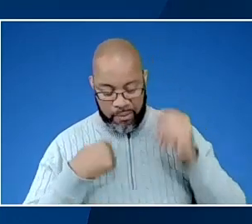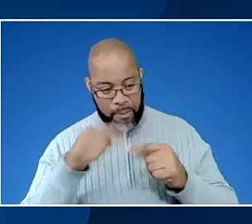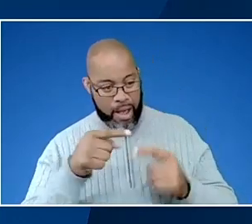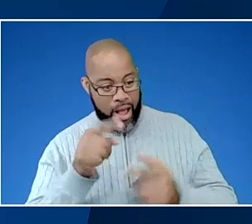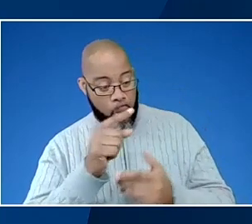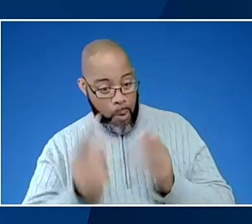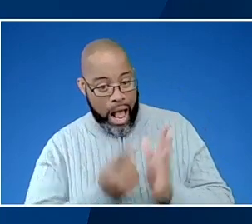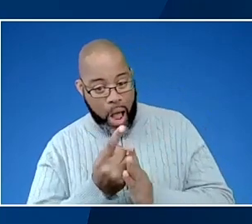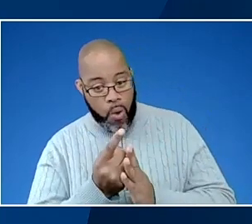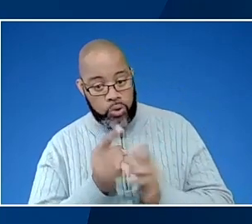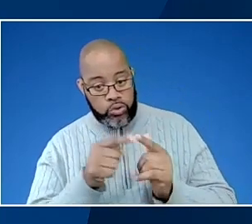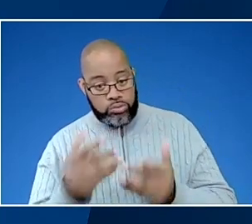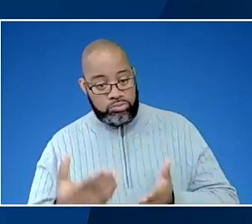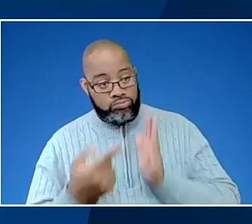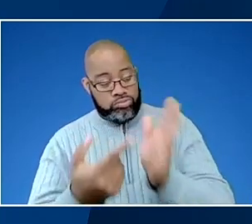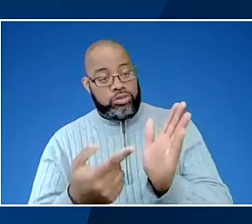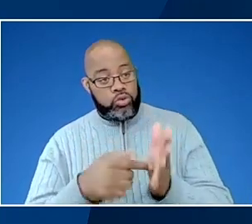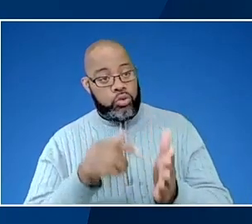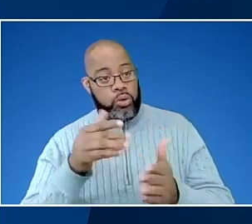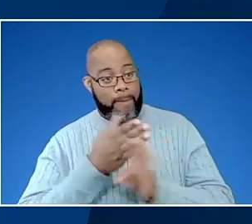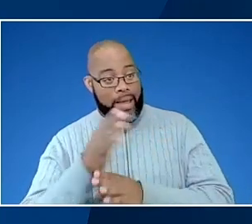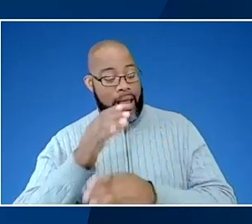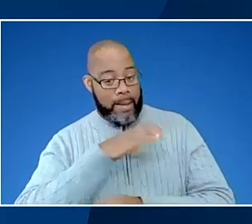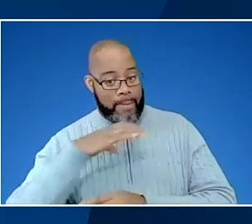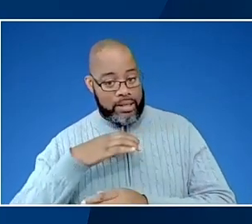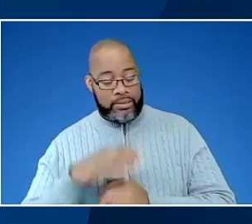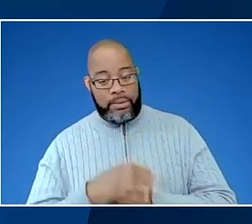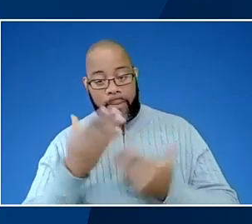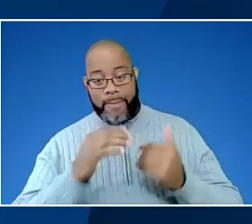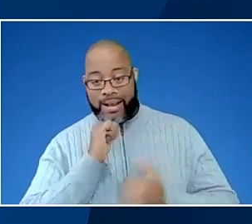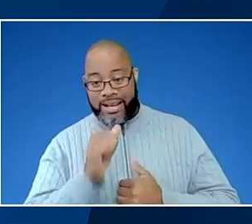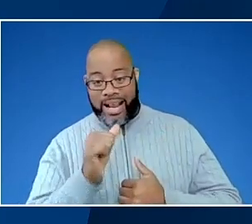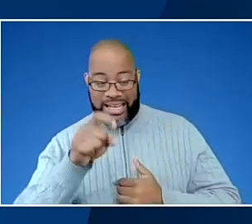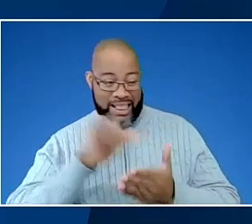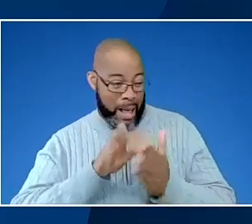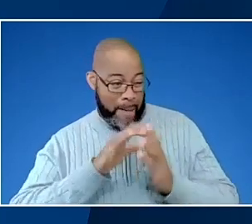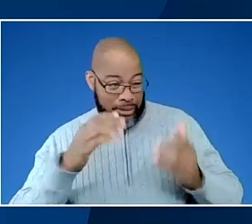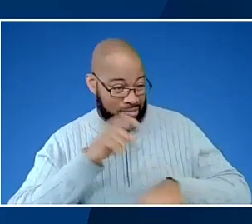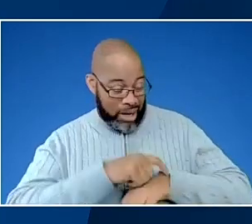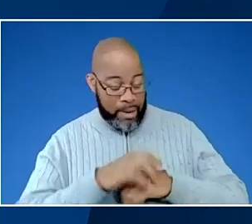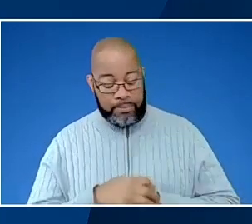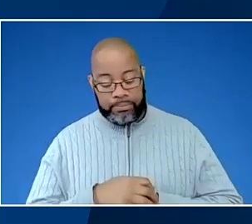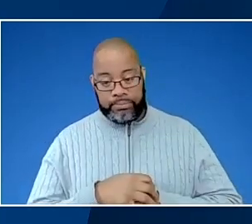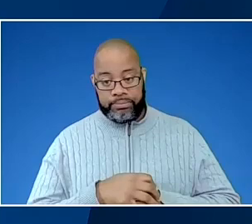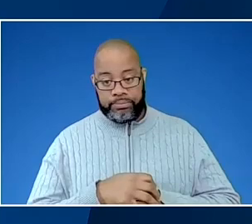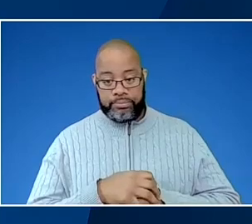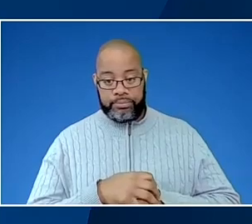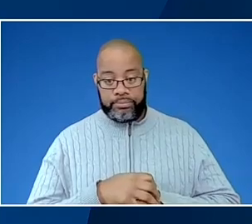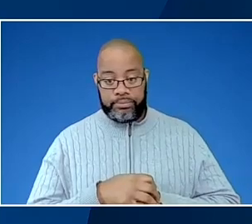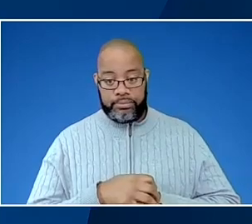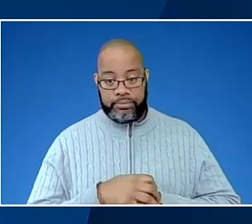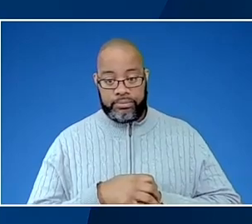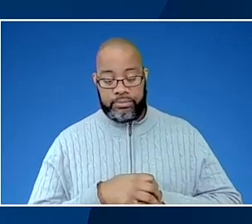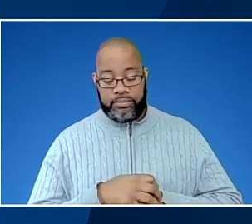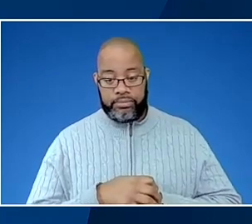present to the main committee. We might not need that much time. You know, because there's, you know, one